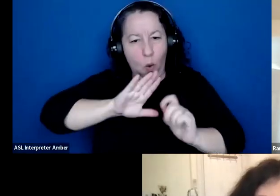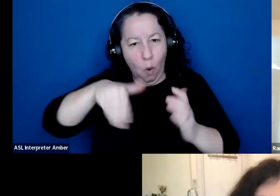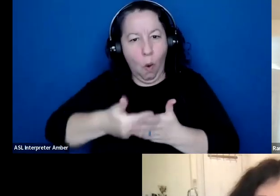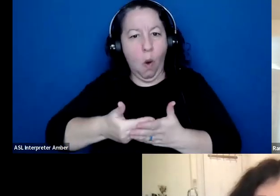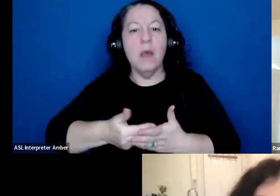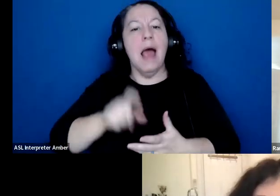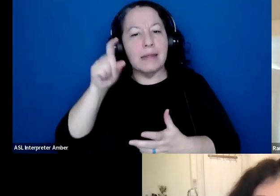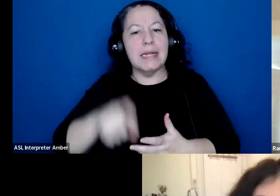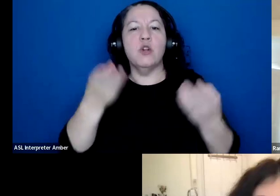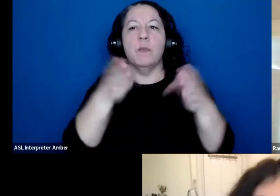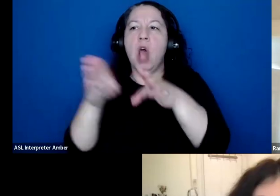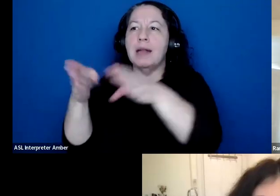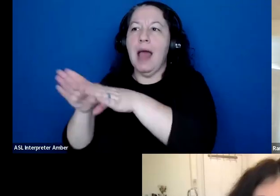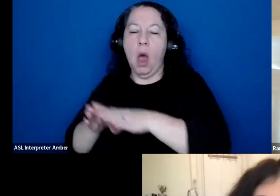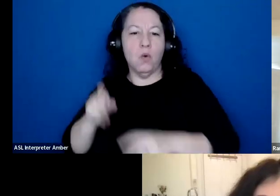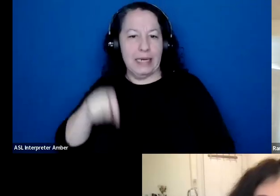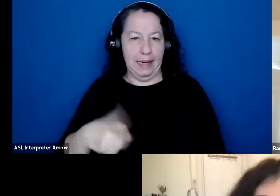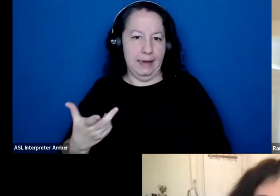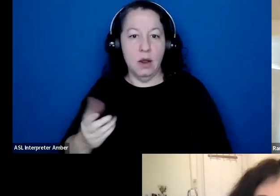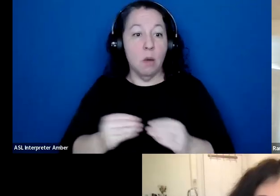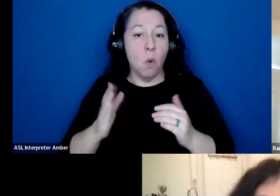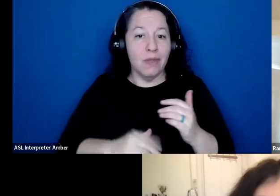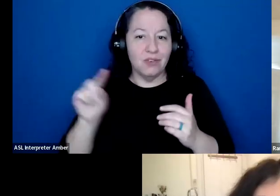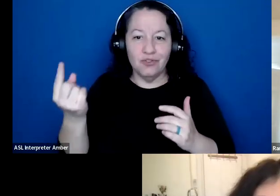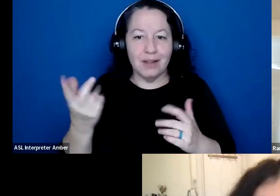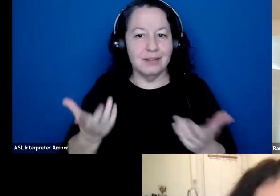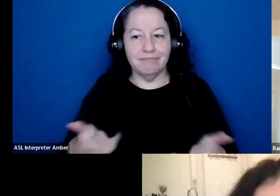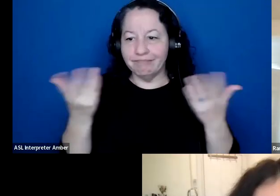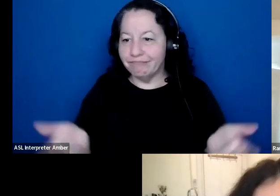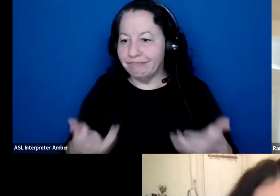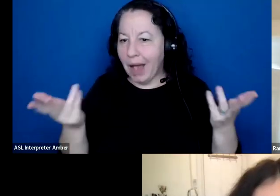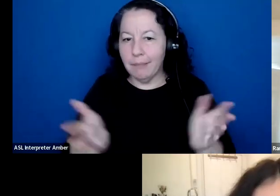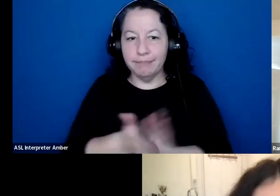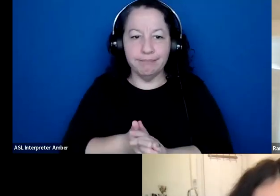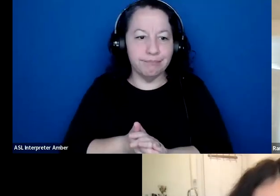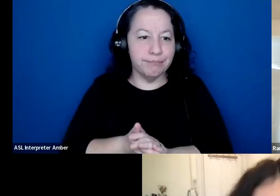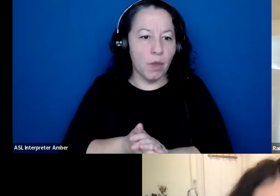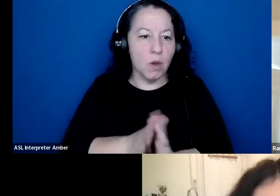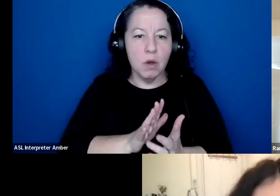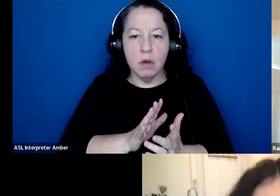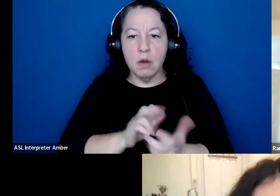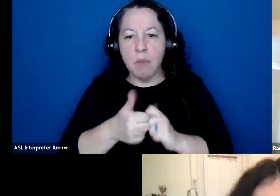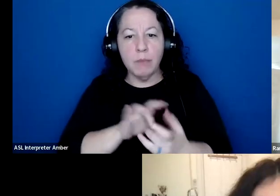You know, there's beyond the issues related to it to sovereignty.